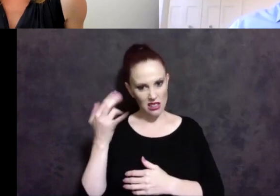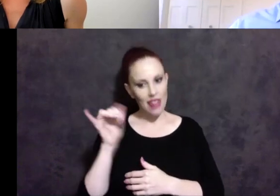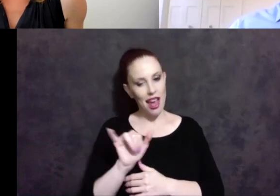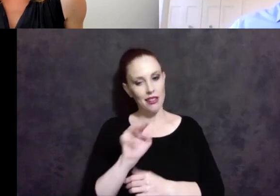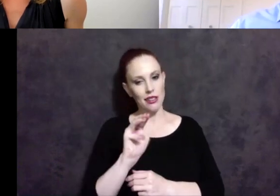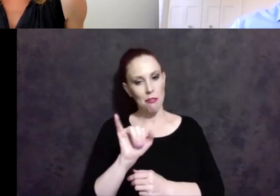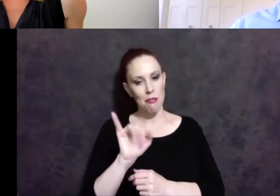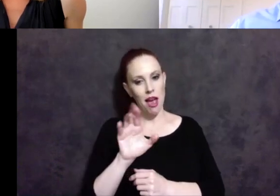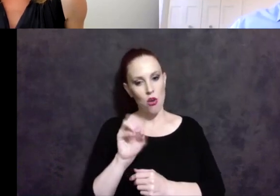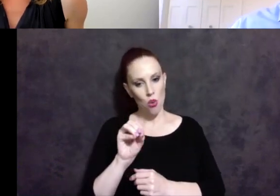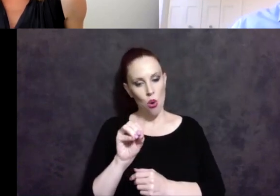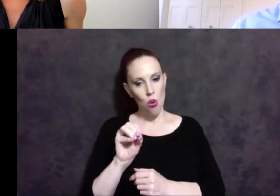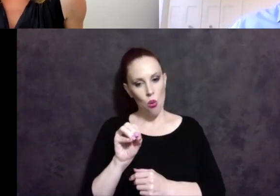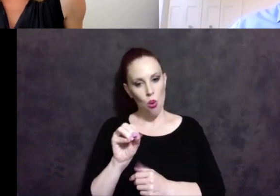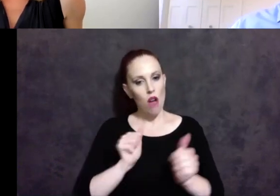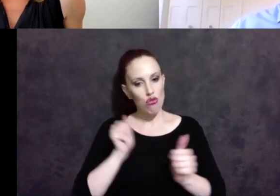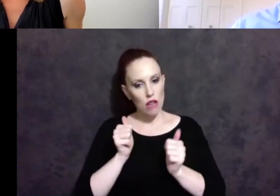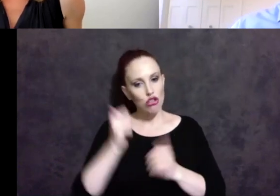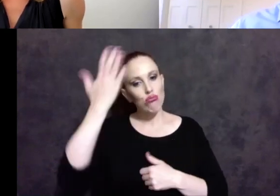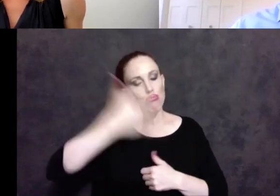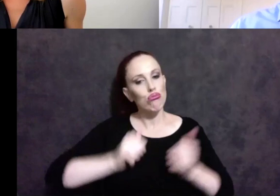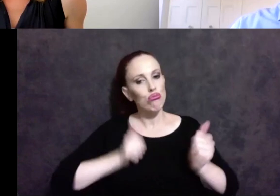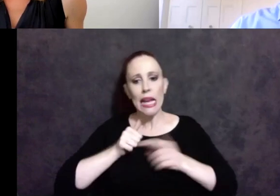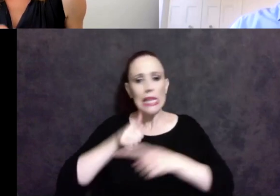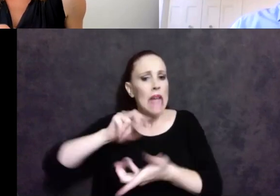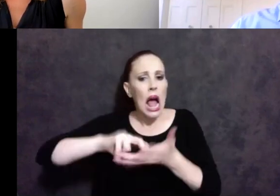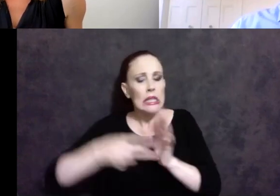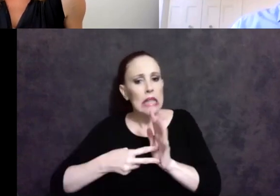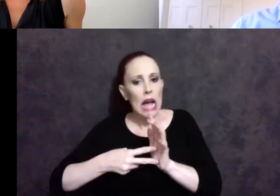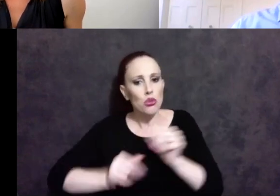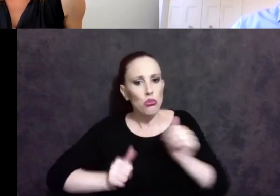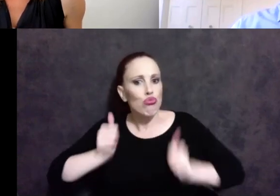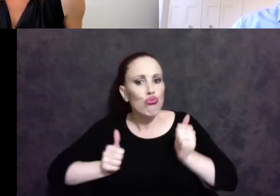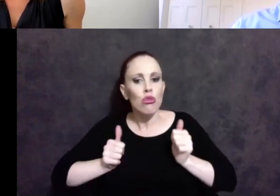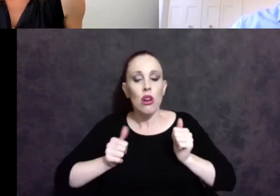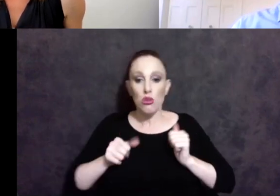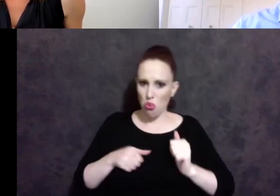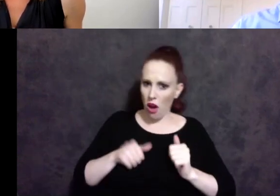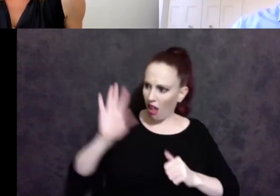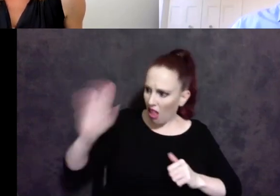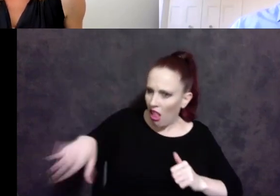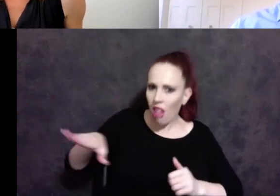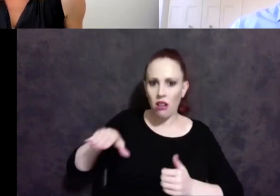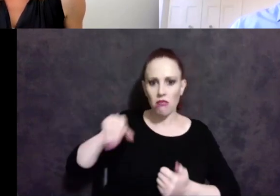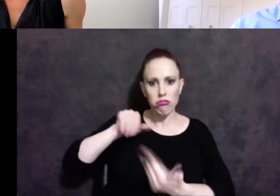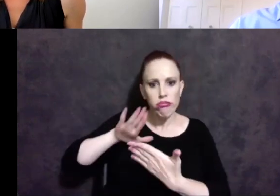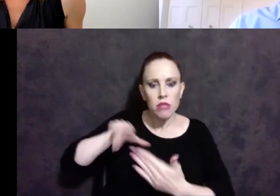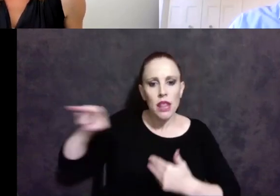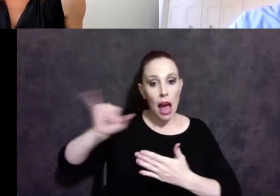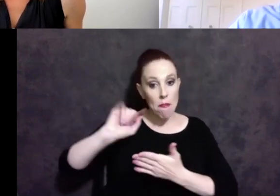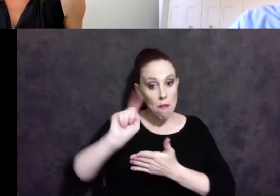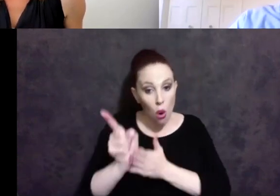right? He doesn't intend it, so do I call the person out in that given moment and become